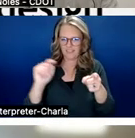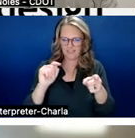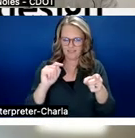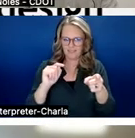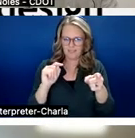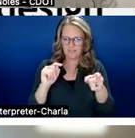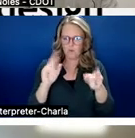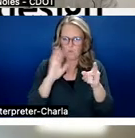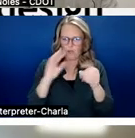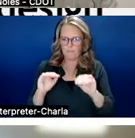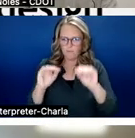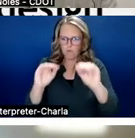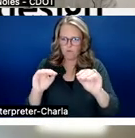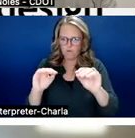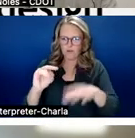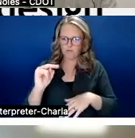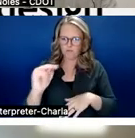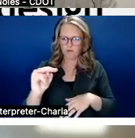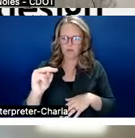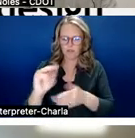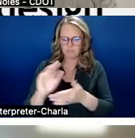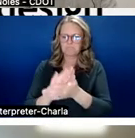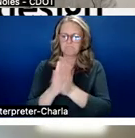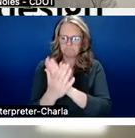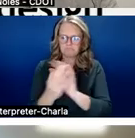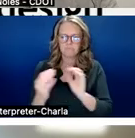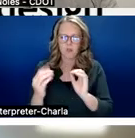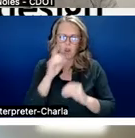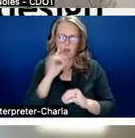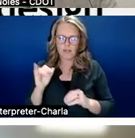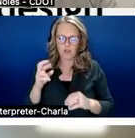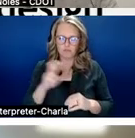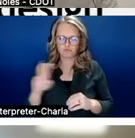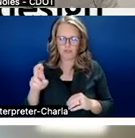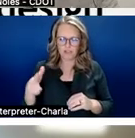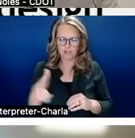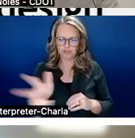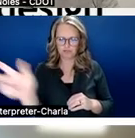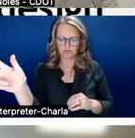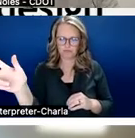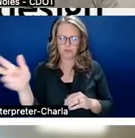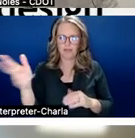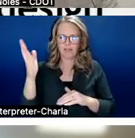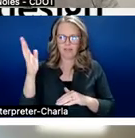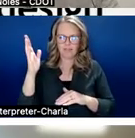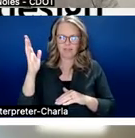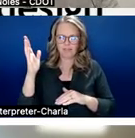and again making it more of a right turn situation rather than like an on ramp for a freeway,